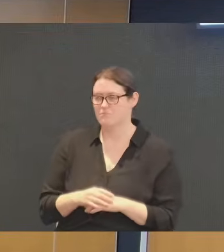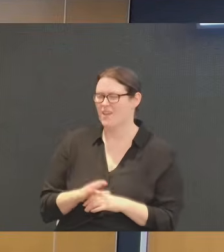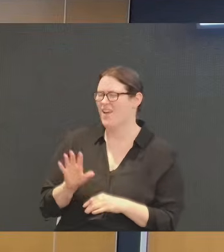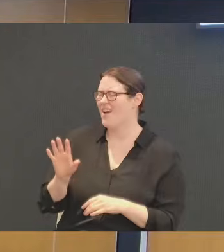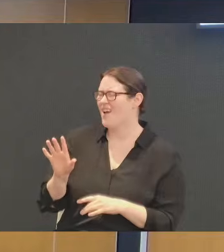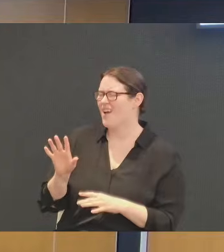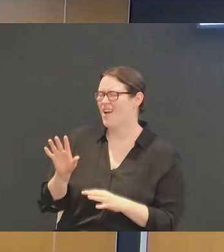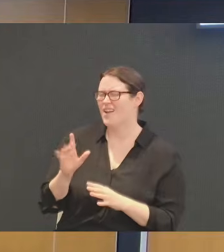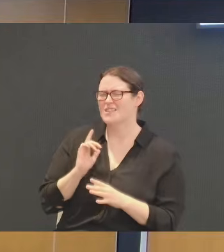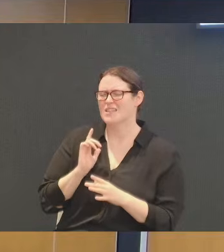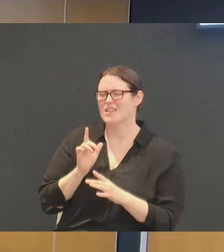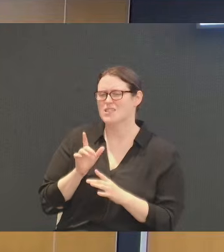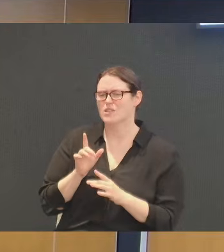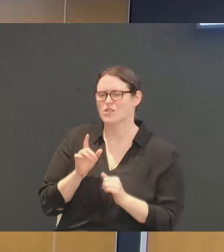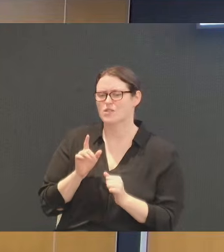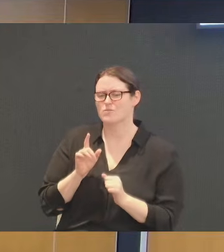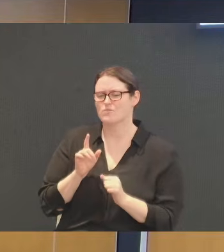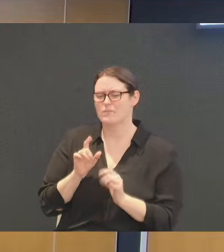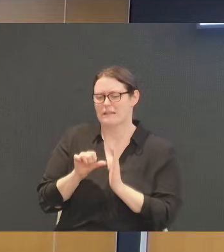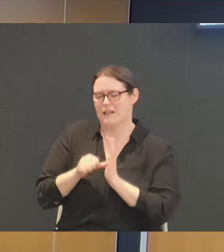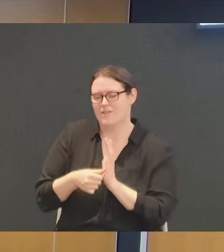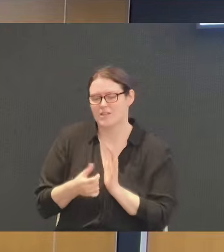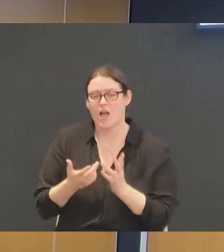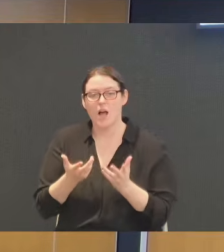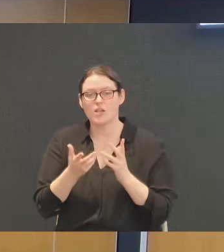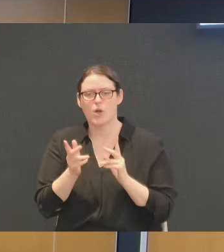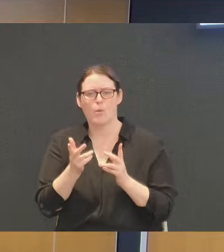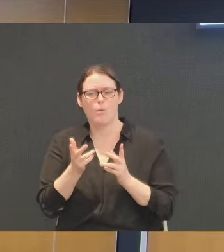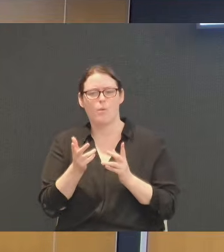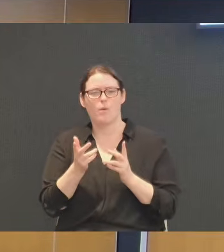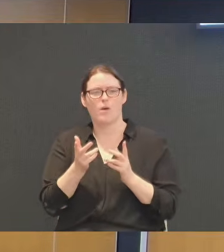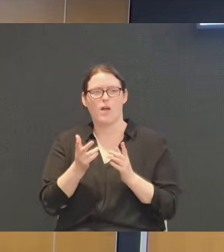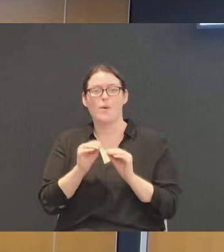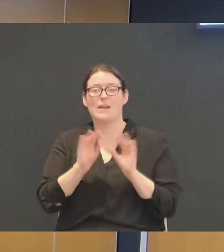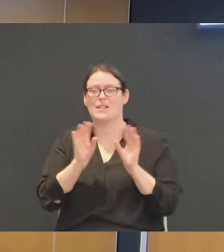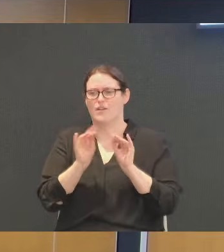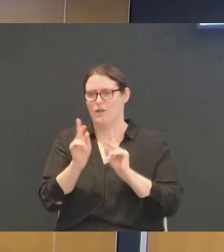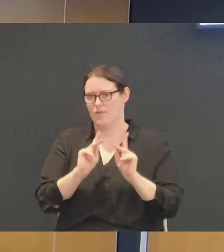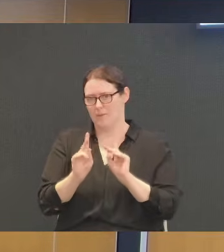just I'll just put a finer point out. I don't want people to be confused about what we're doing. So,